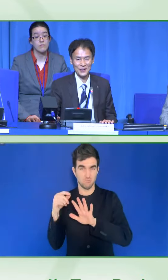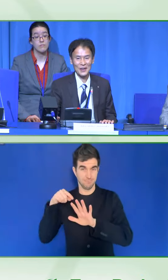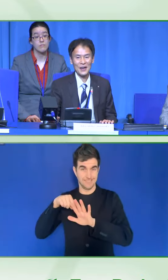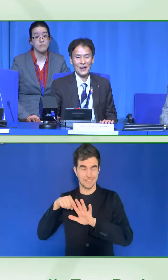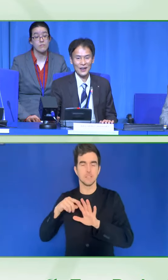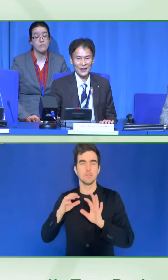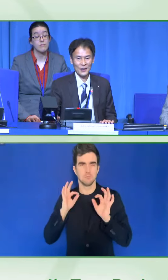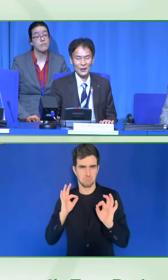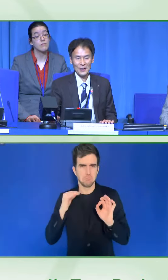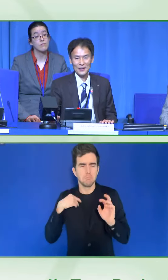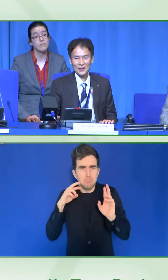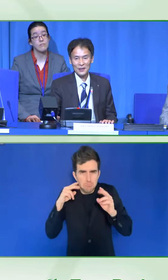Next.